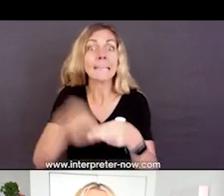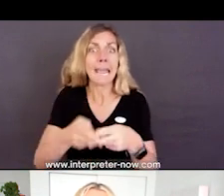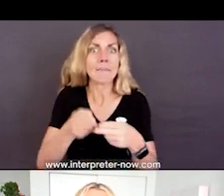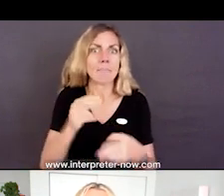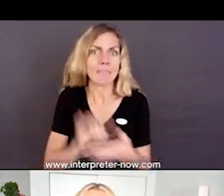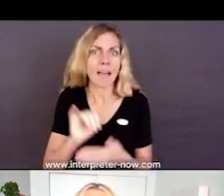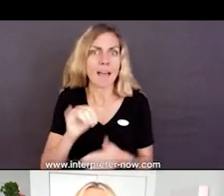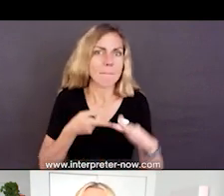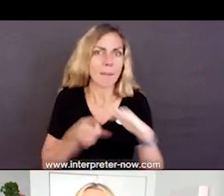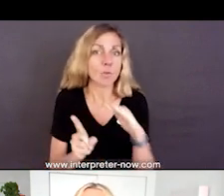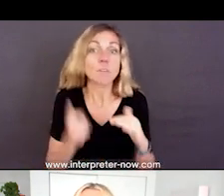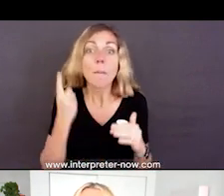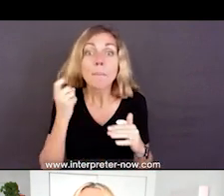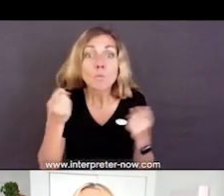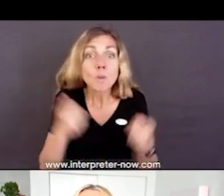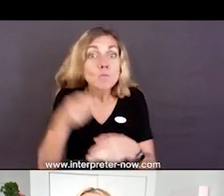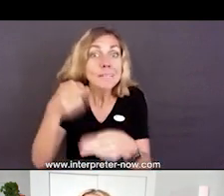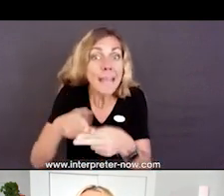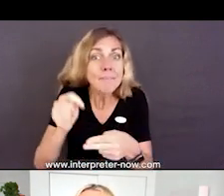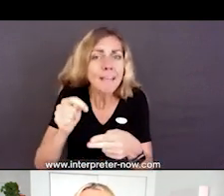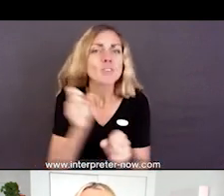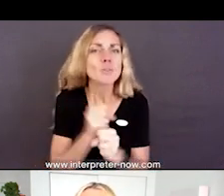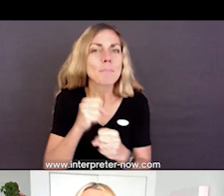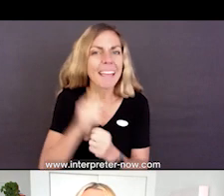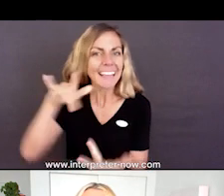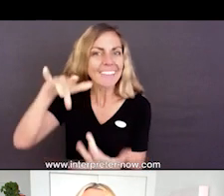Because when you name that microaggression, you're making the invisible visible; you're